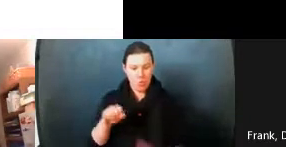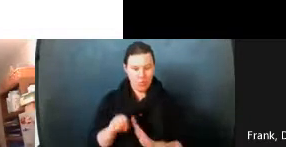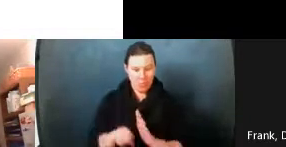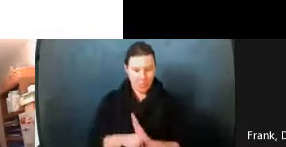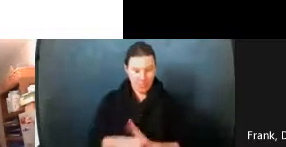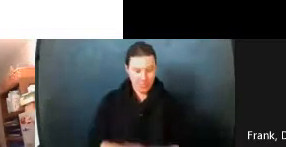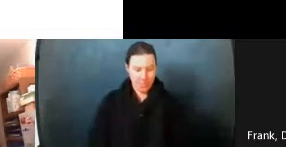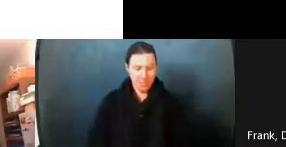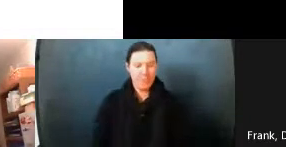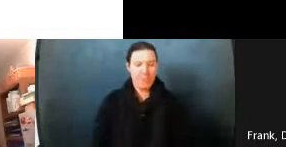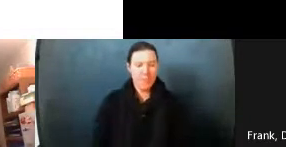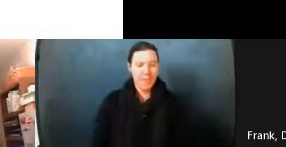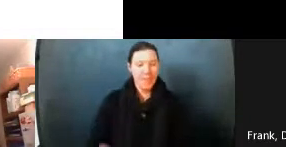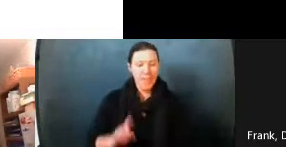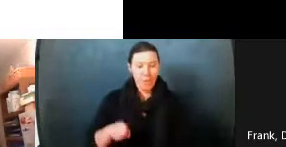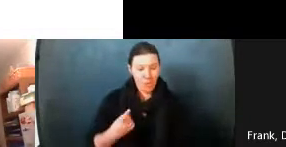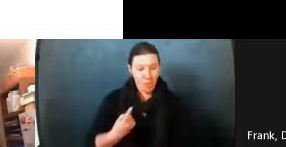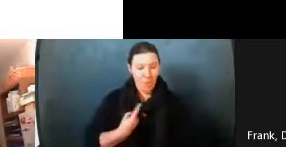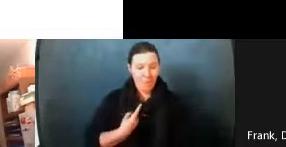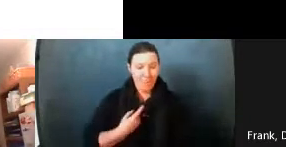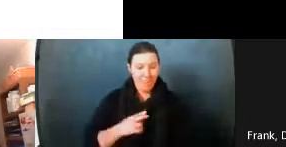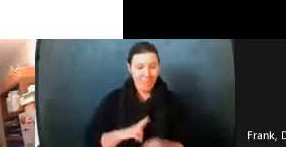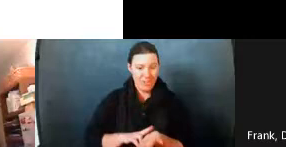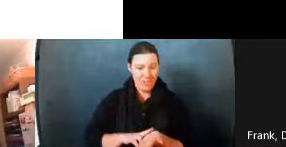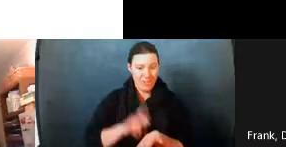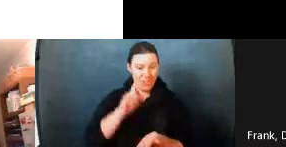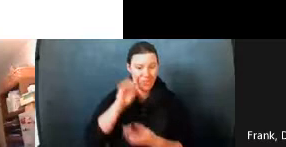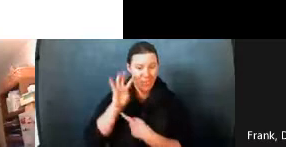I was the only nurse for 40 patients who had COVID.